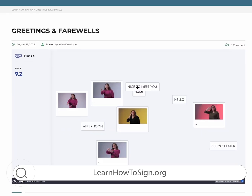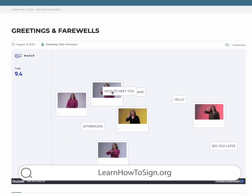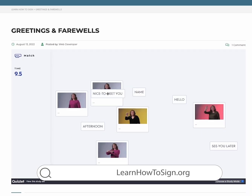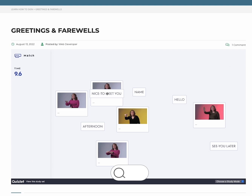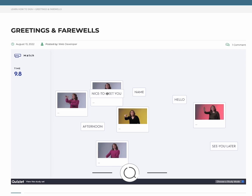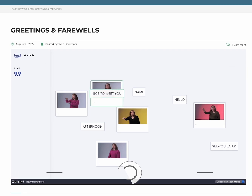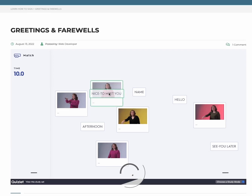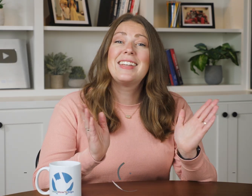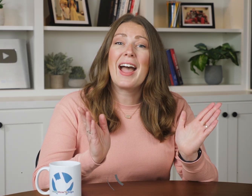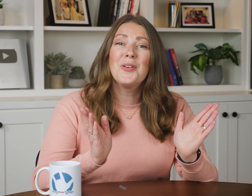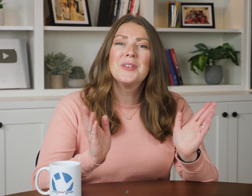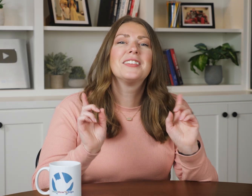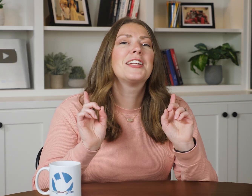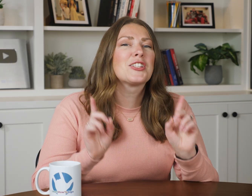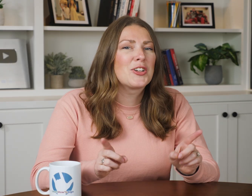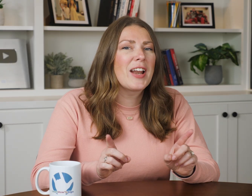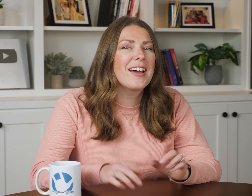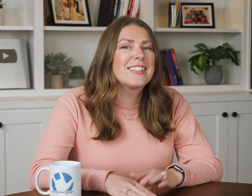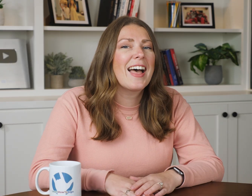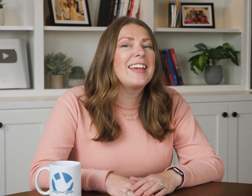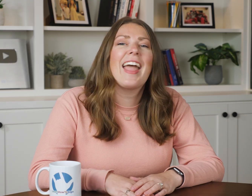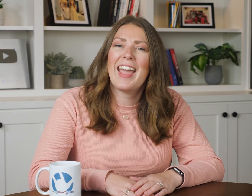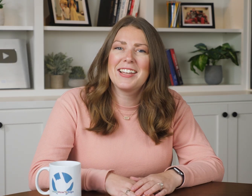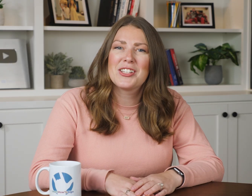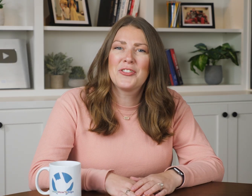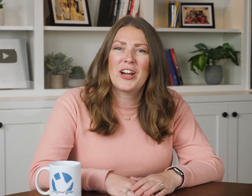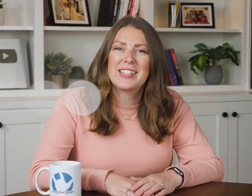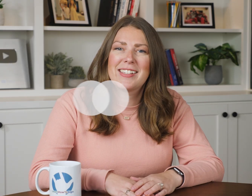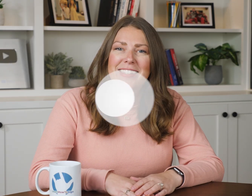a whole other level. Now let's learn how to sign ASL phrases.